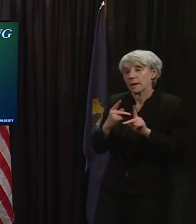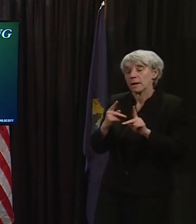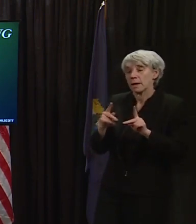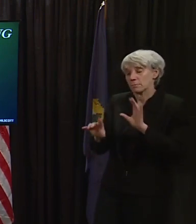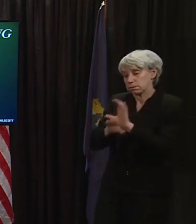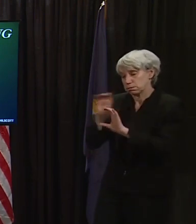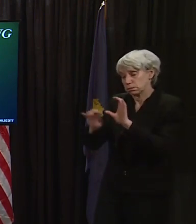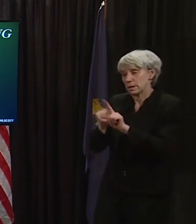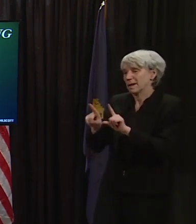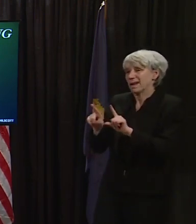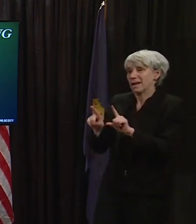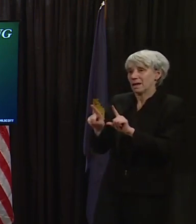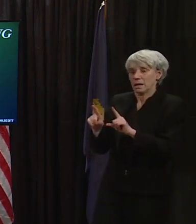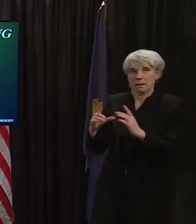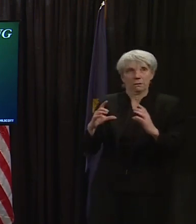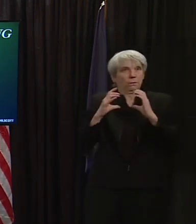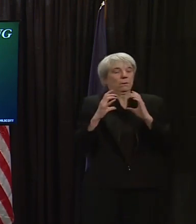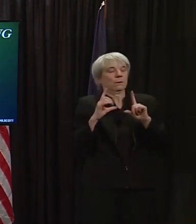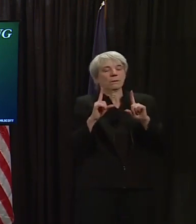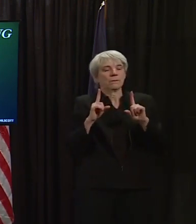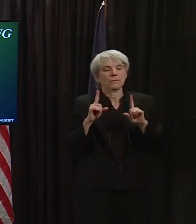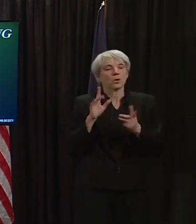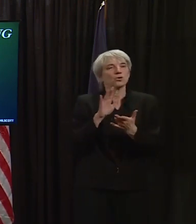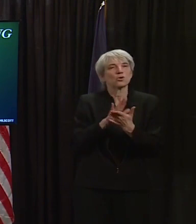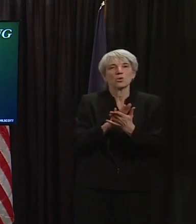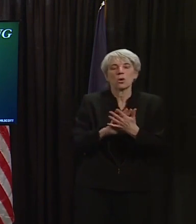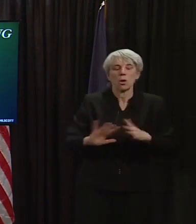should shift from the school setting to the home setting.